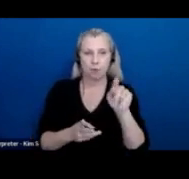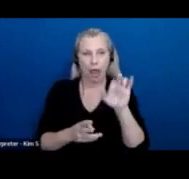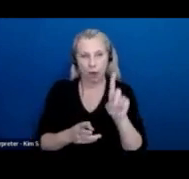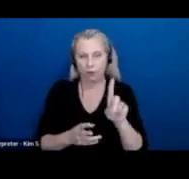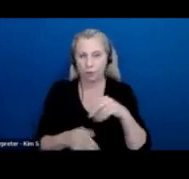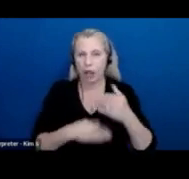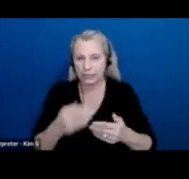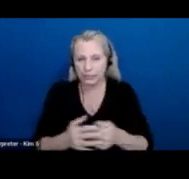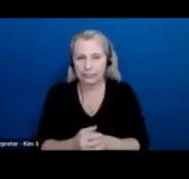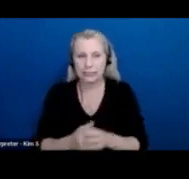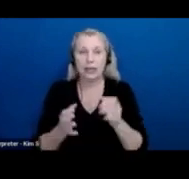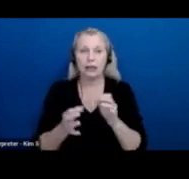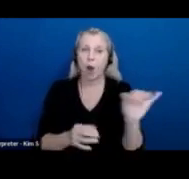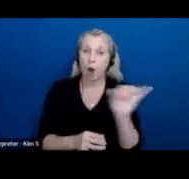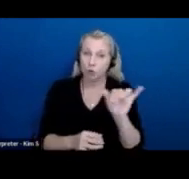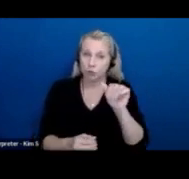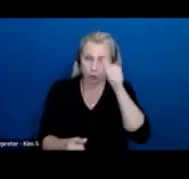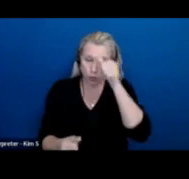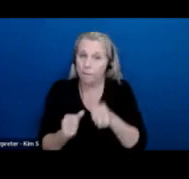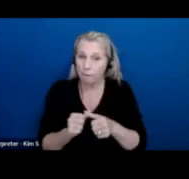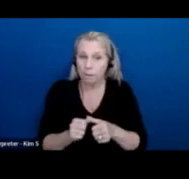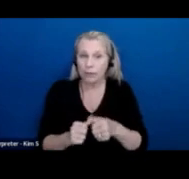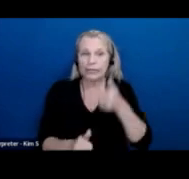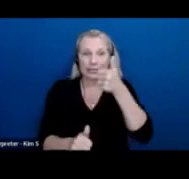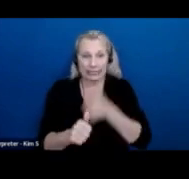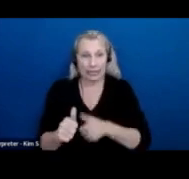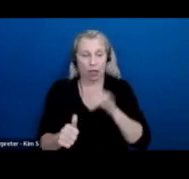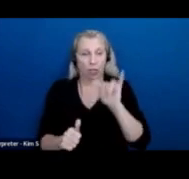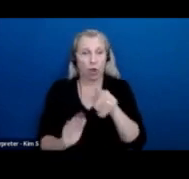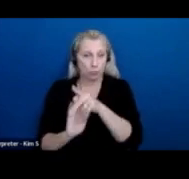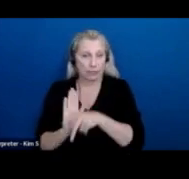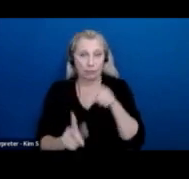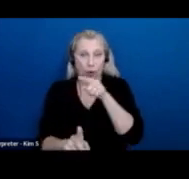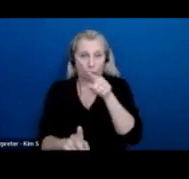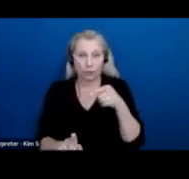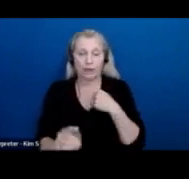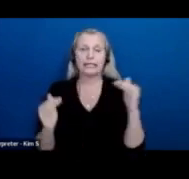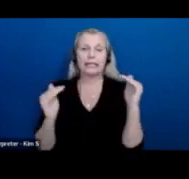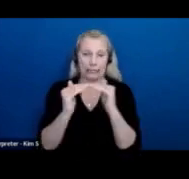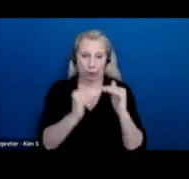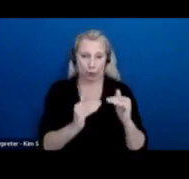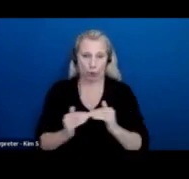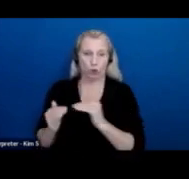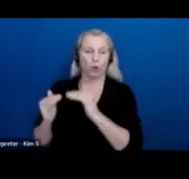important to keep in mind that each of these principles carry equal weight and value. There is